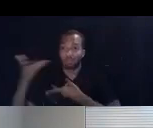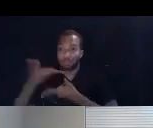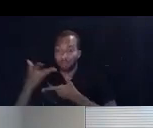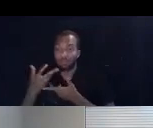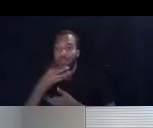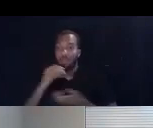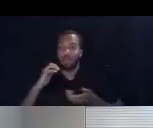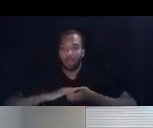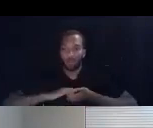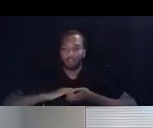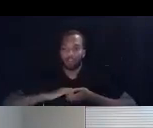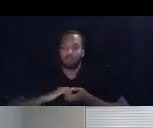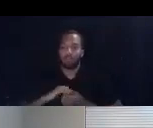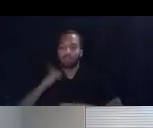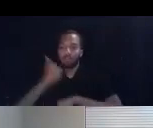to create our community health improvement plan.